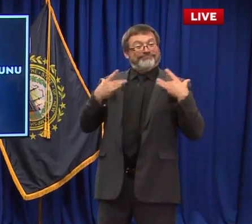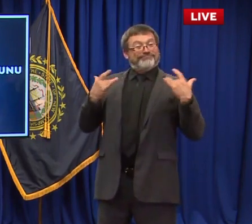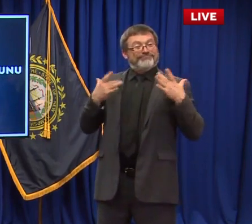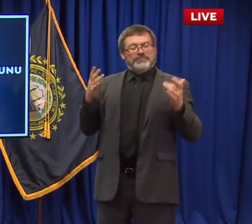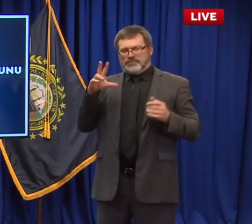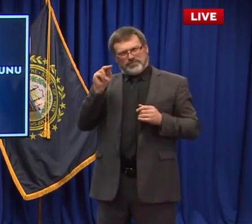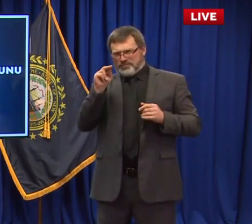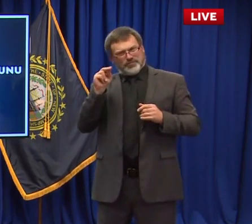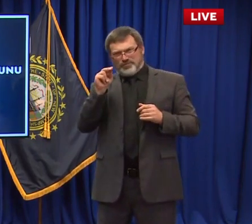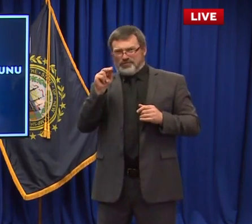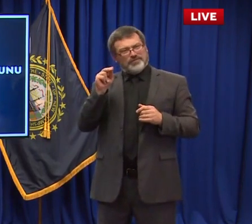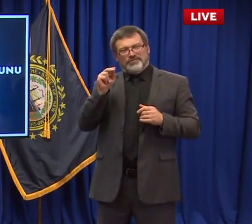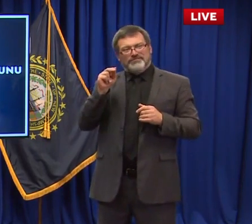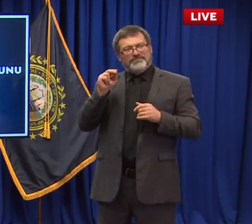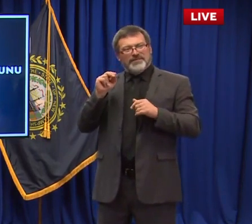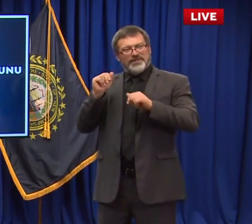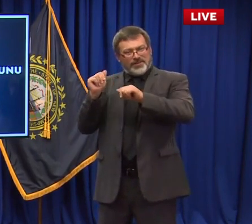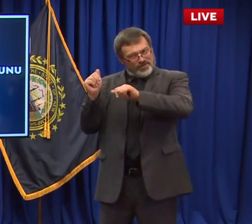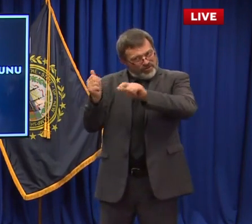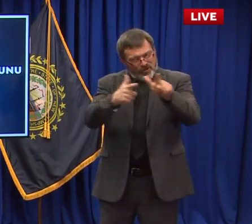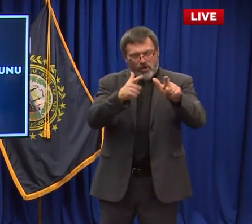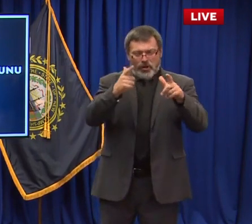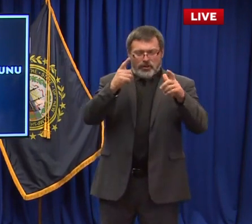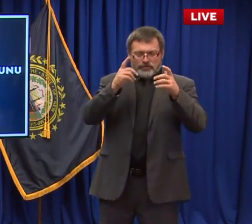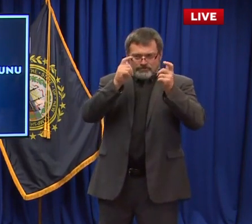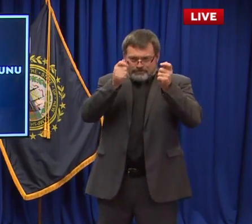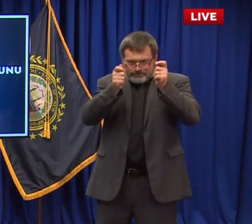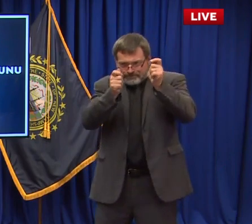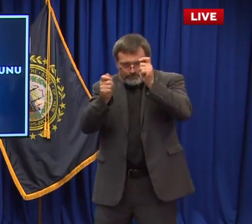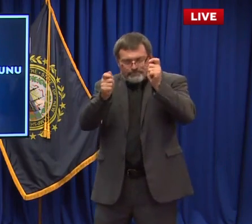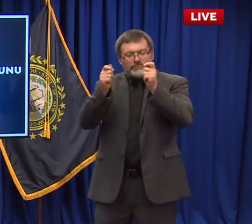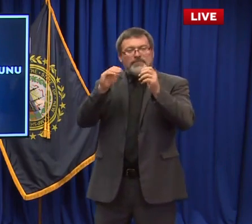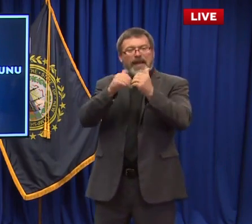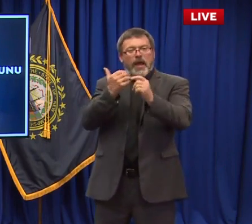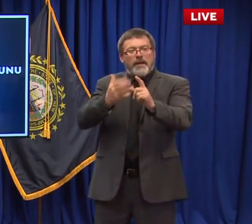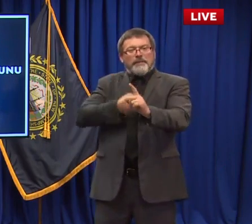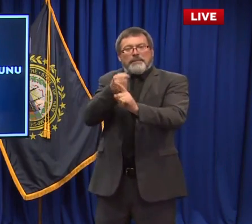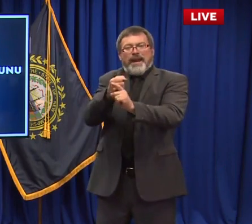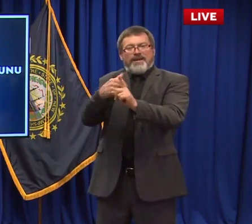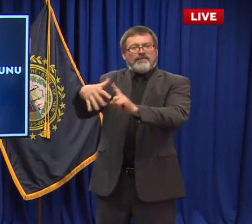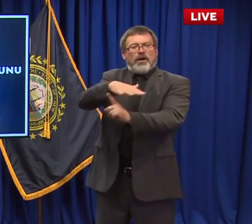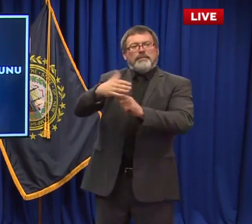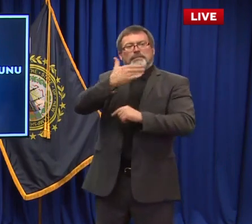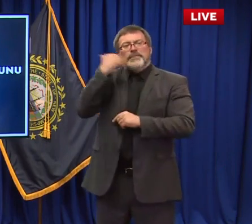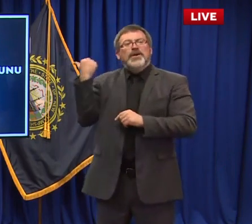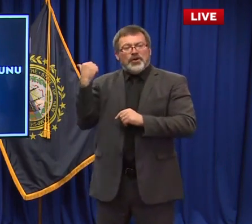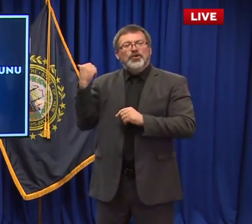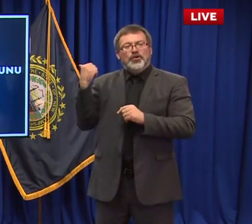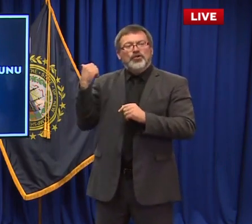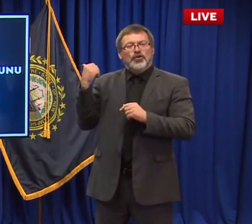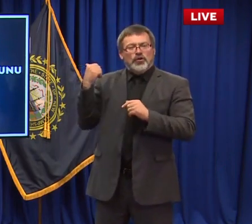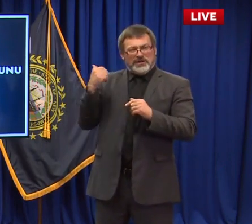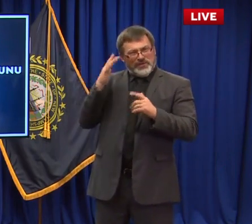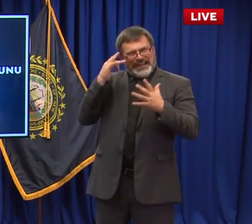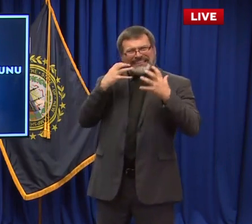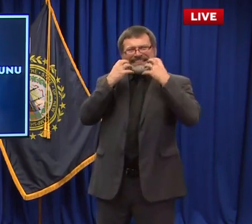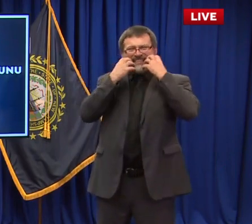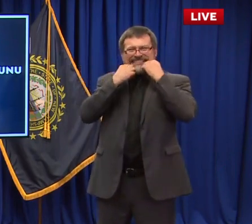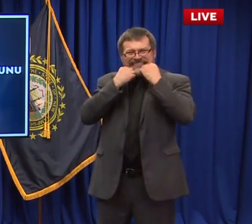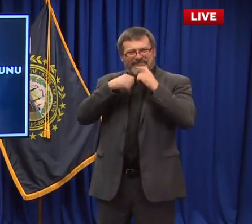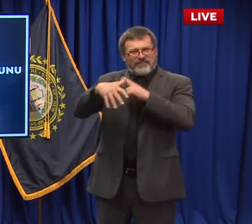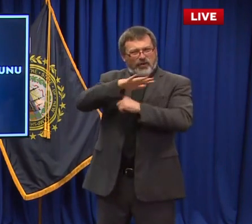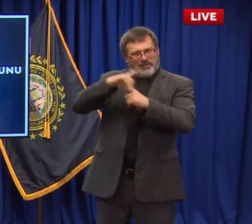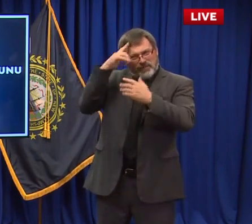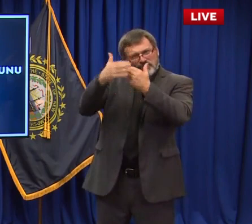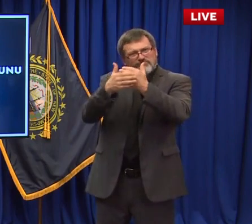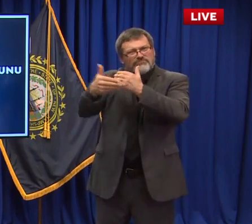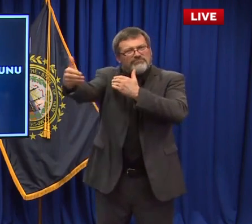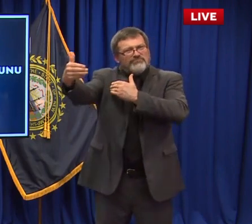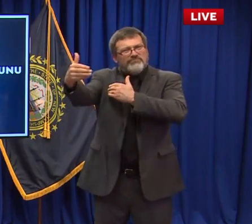REMEMBER JUST BECAUSE THERE’S A COVID EPIDEMIC GOING ON DOES NOT REMOVE OUR PERSONAL RESPONSIBILITY OF BEING SMART WITH OUR TRASH AND UNDERSTANDING WE ARE AN ENVIRONMENTALLY